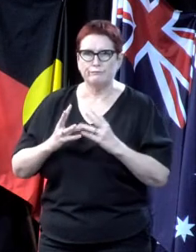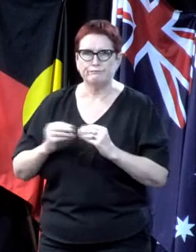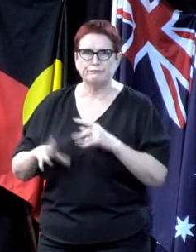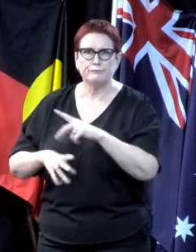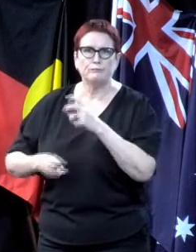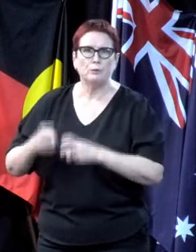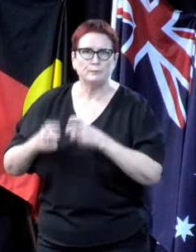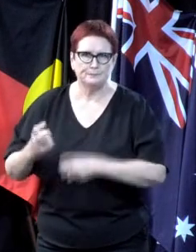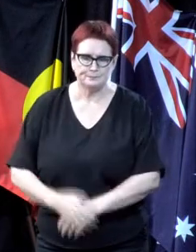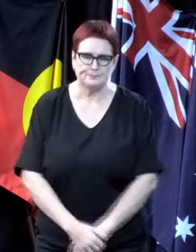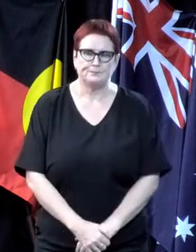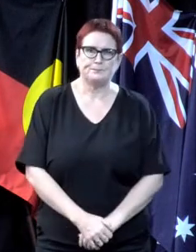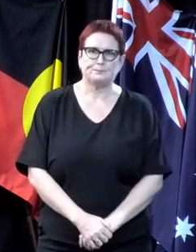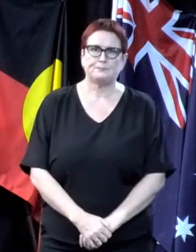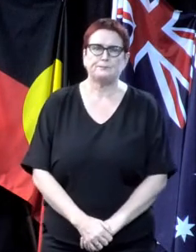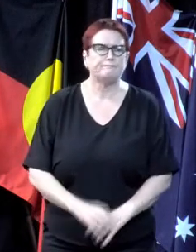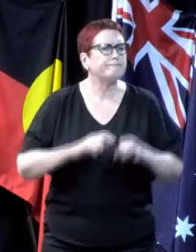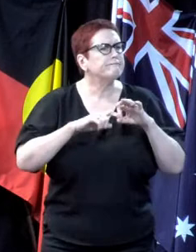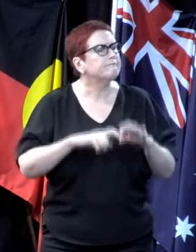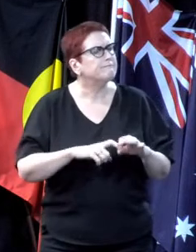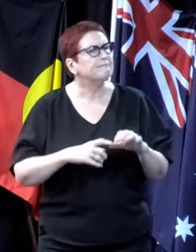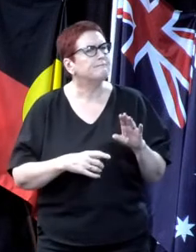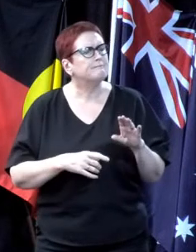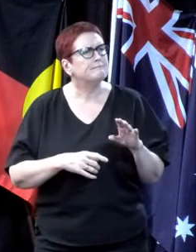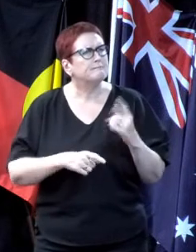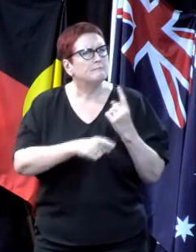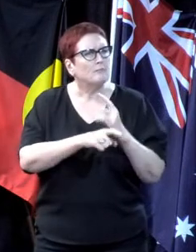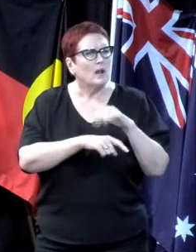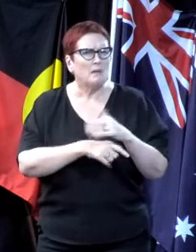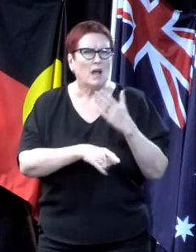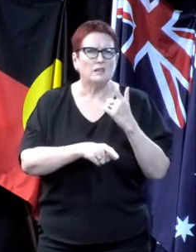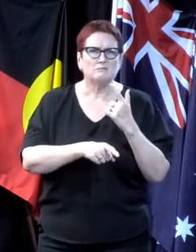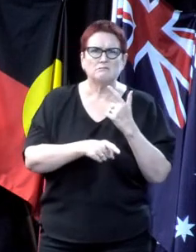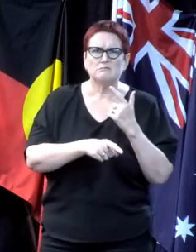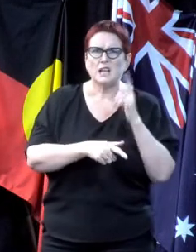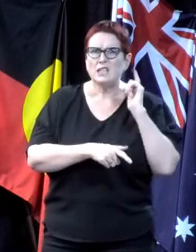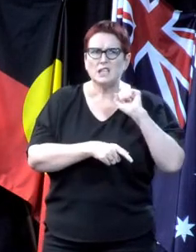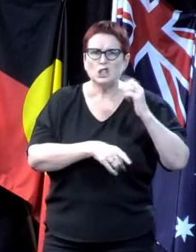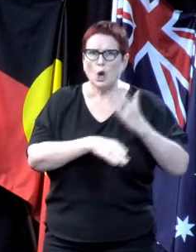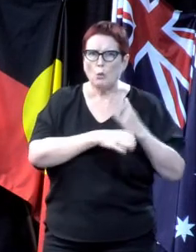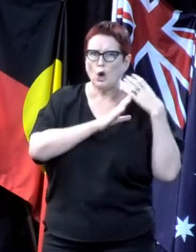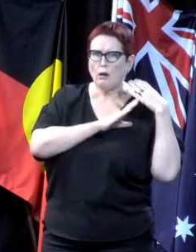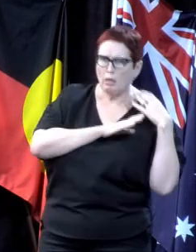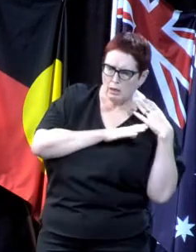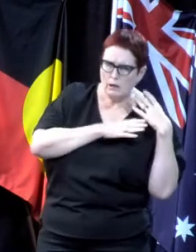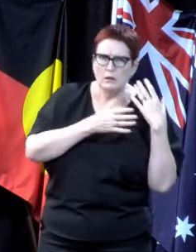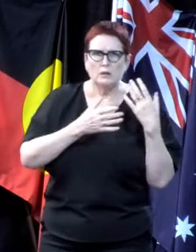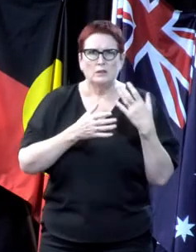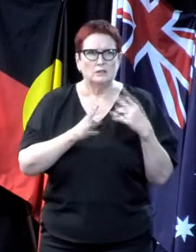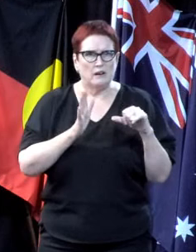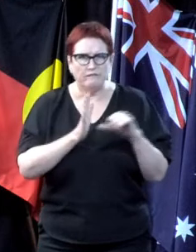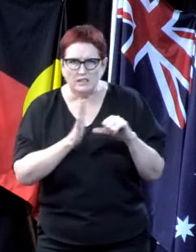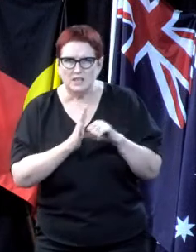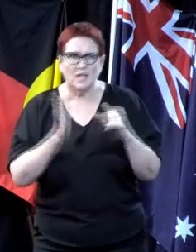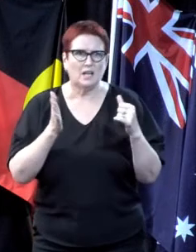today about teacher workload, funding and staffing being linked to EAP, time